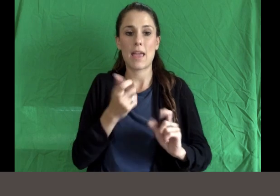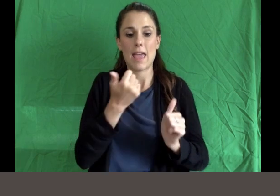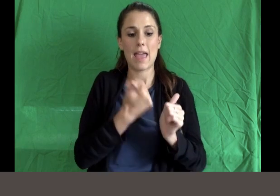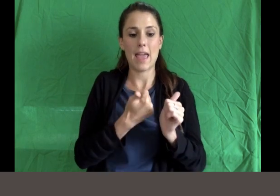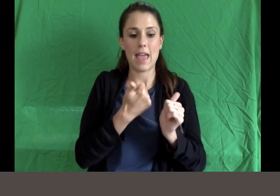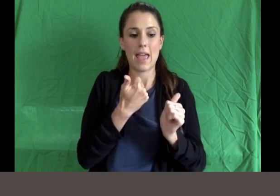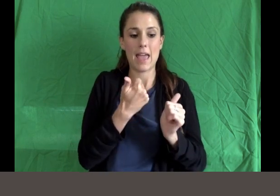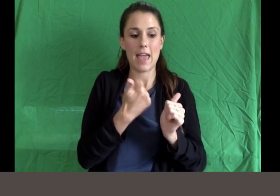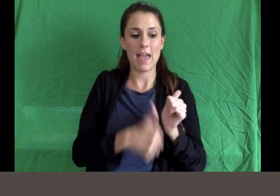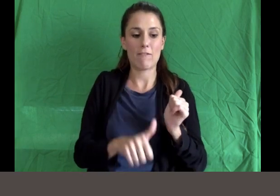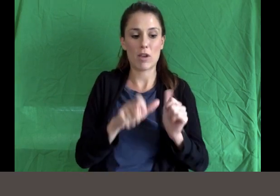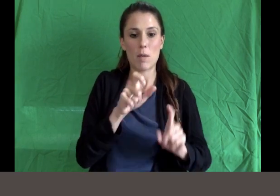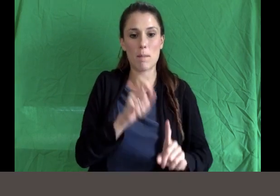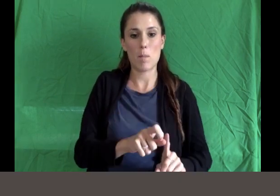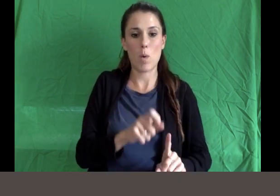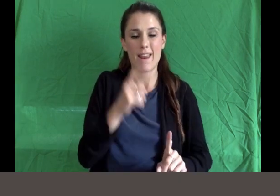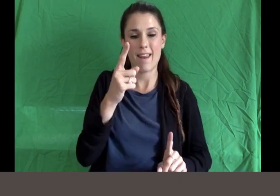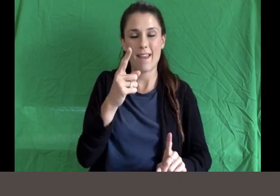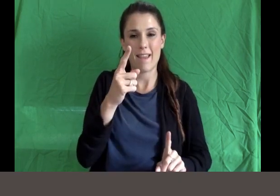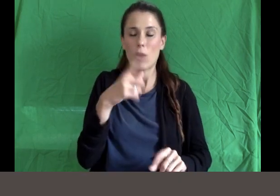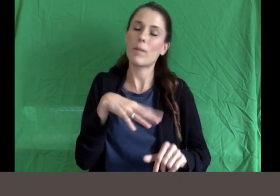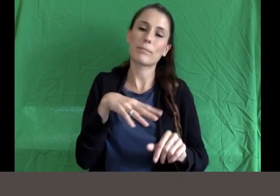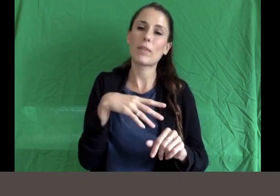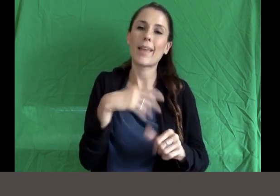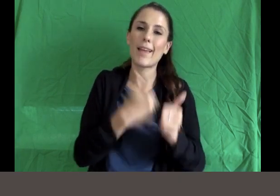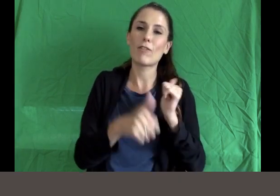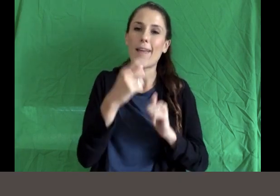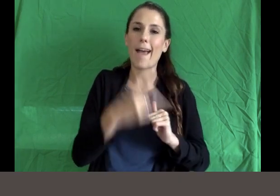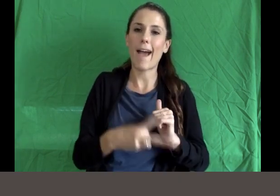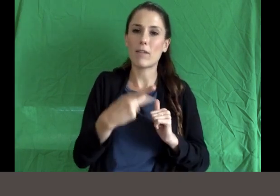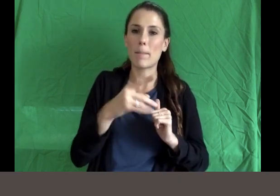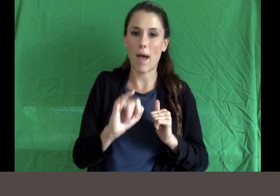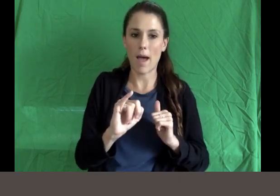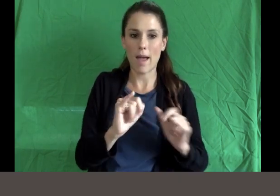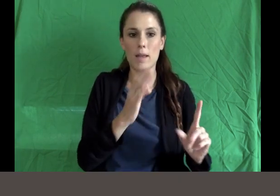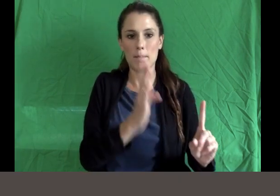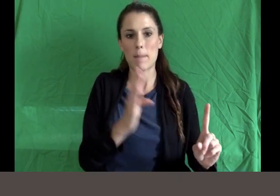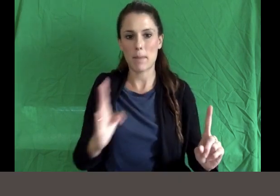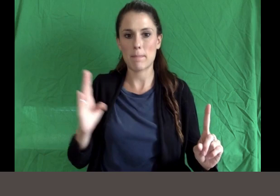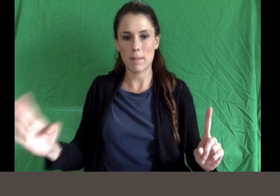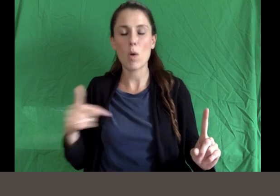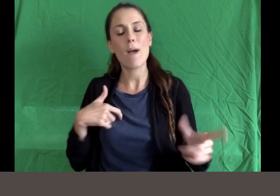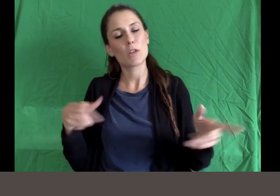very fine grain control over your tick density because if i wanted to do something say overly dense